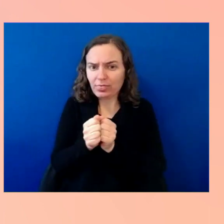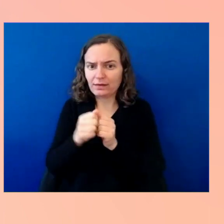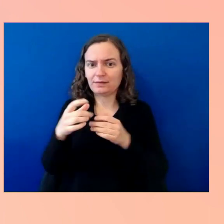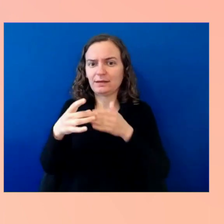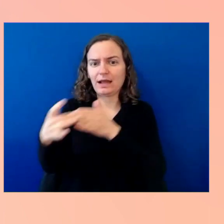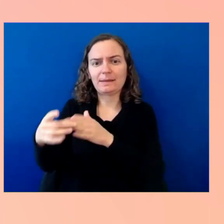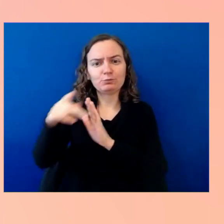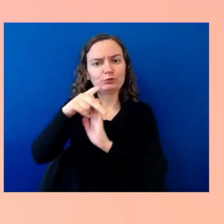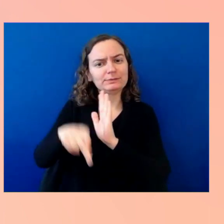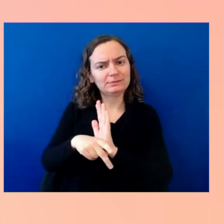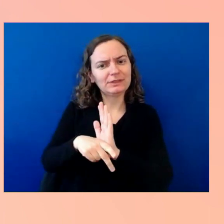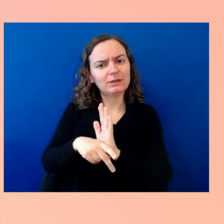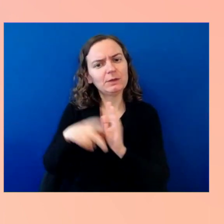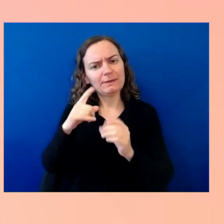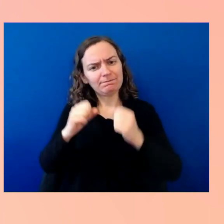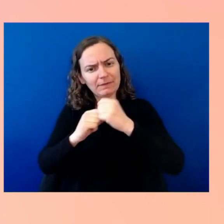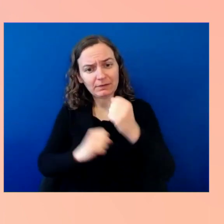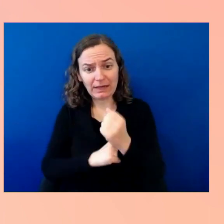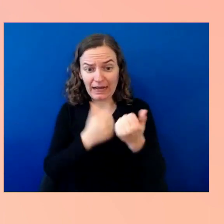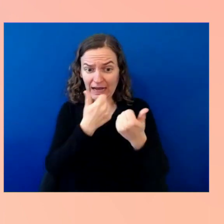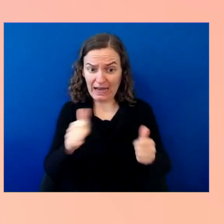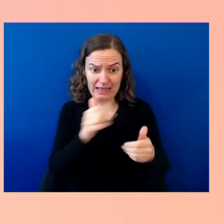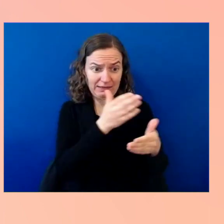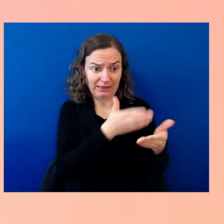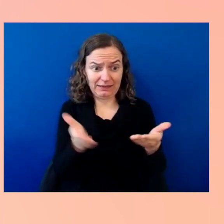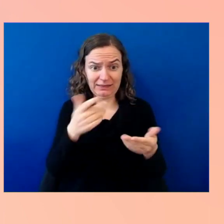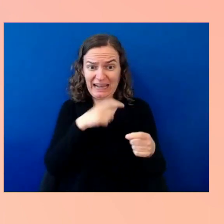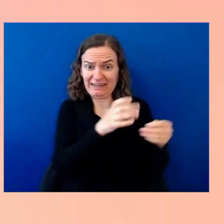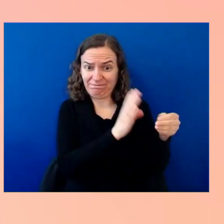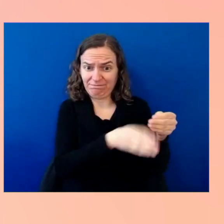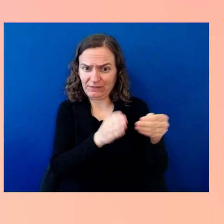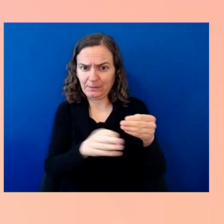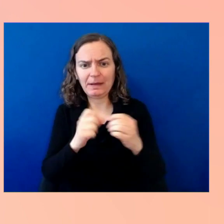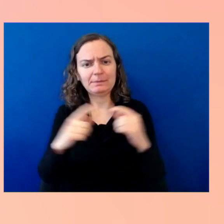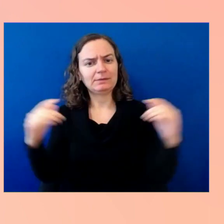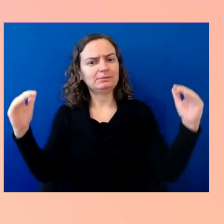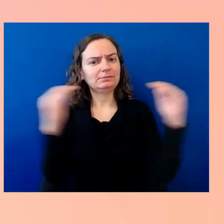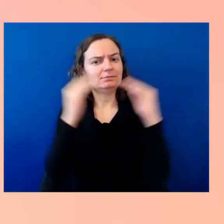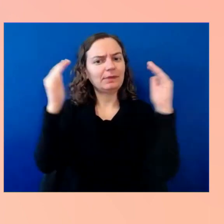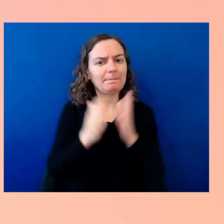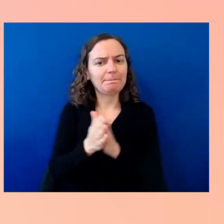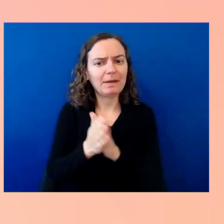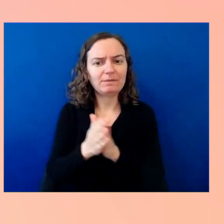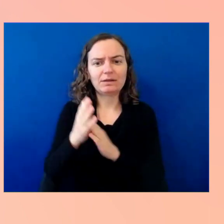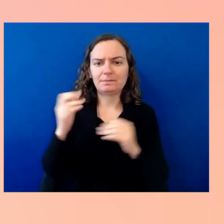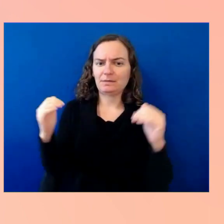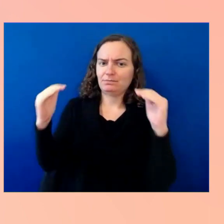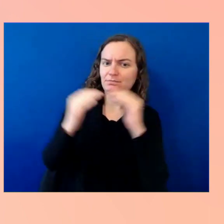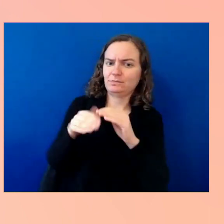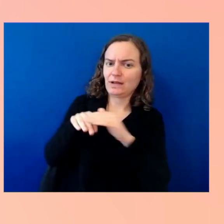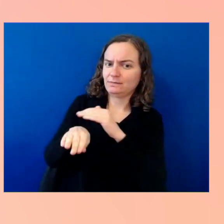motivation must equal or surpass cognitive load. As Margaret said, we've learned from our research partners and